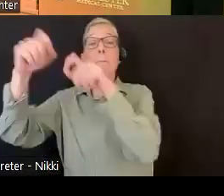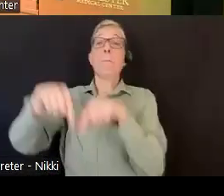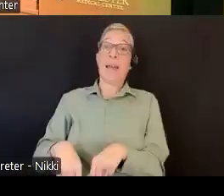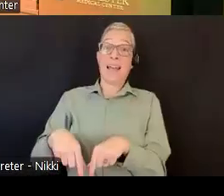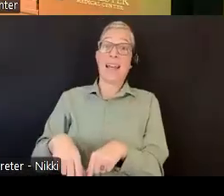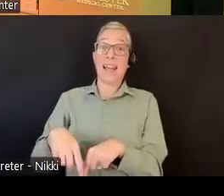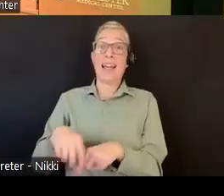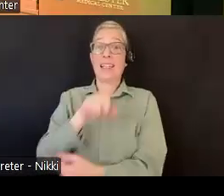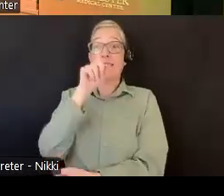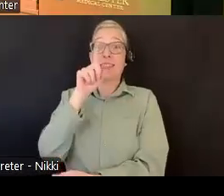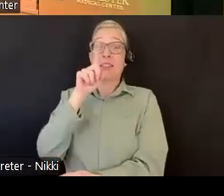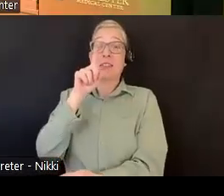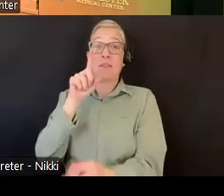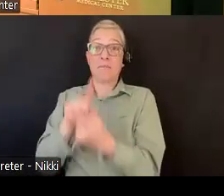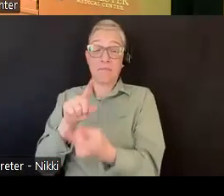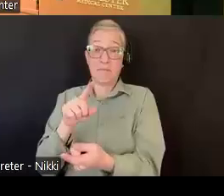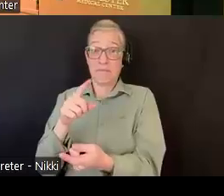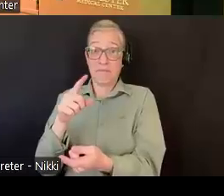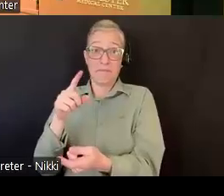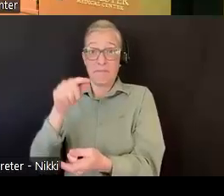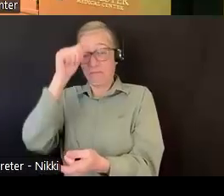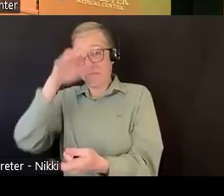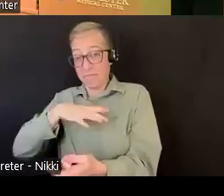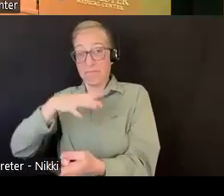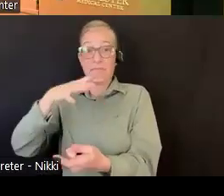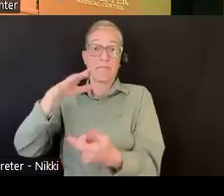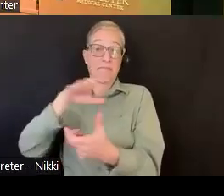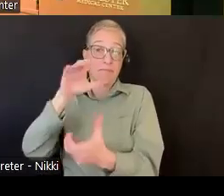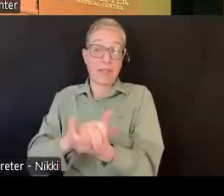um at University of Alabama and is now my boss, the chief of medical staff at the hospital. So,